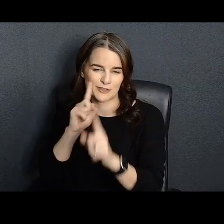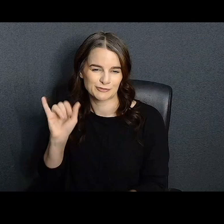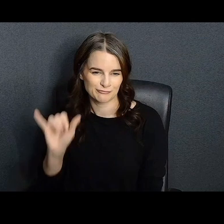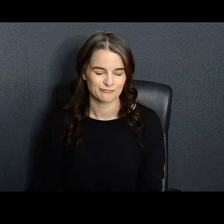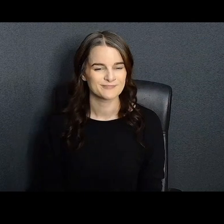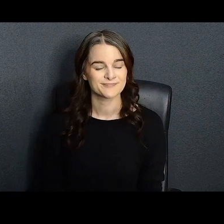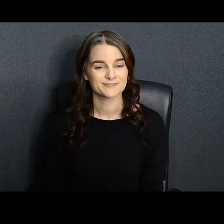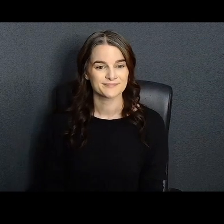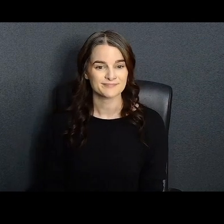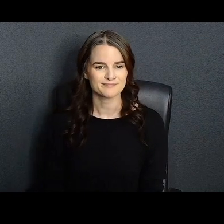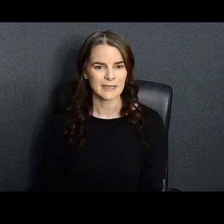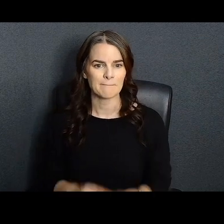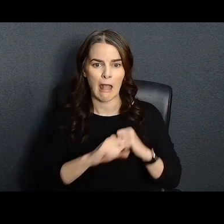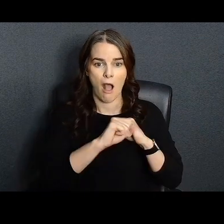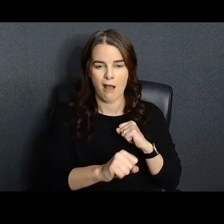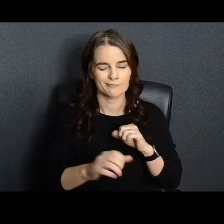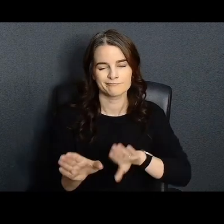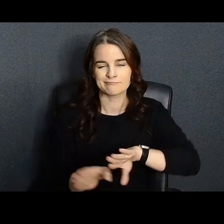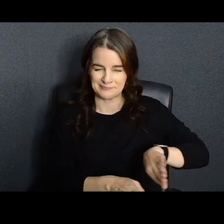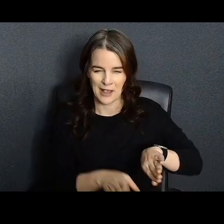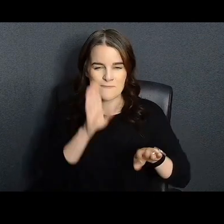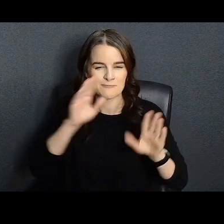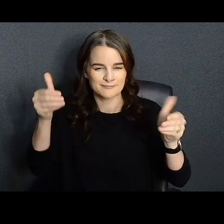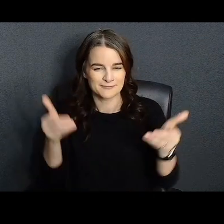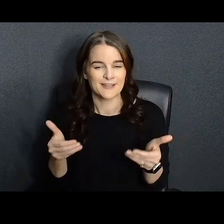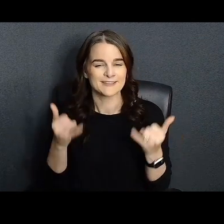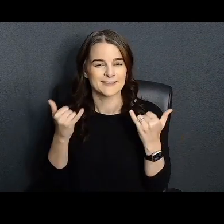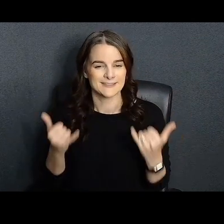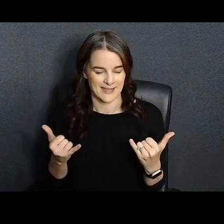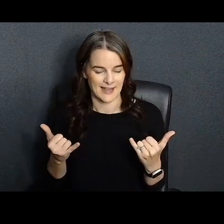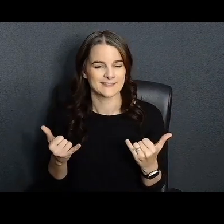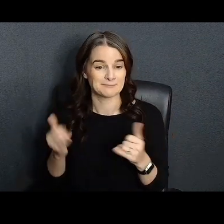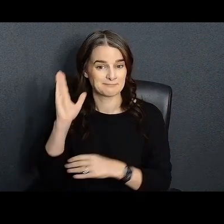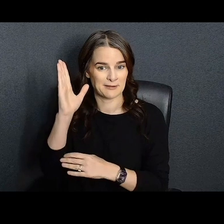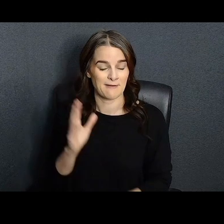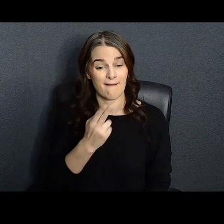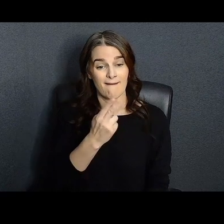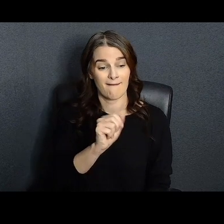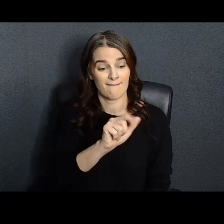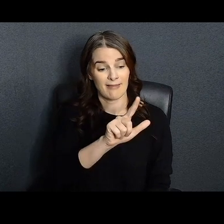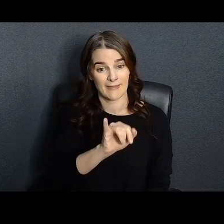So without further ado, I'd like to introduce today's speakers, Hali and Cassie, two of the wonderful speech language